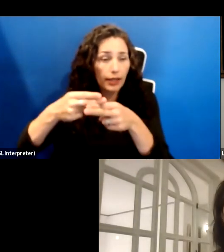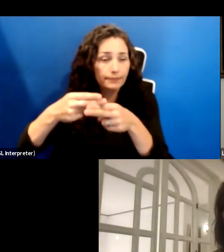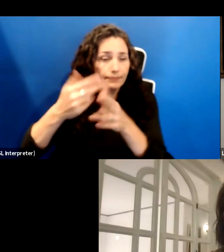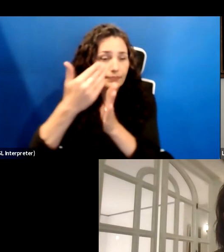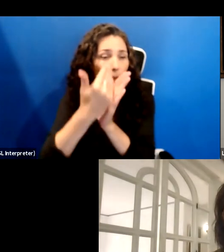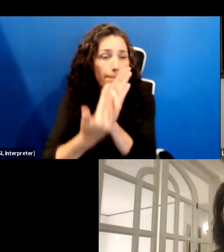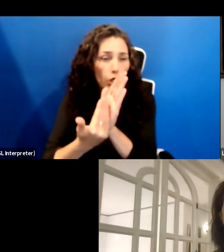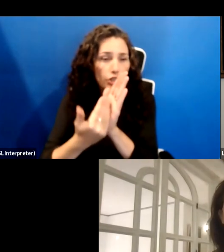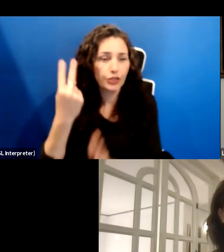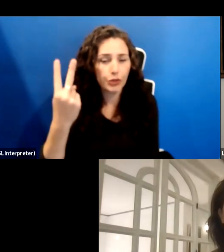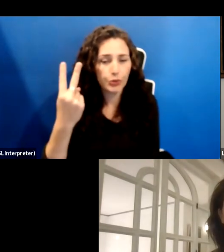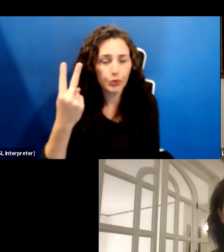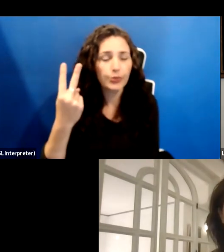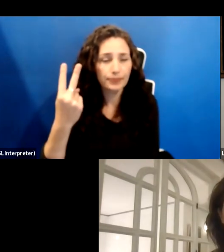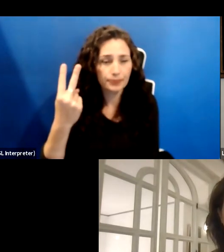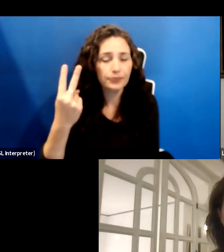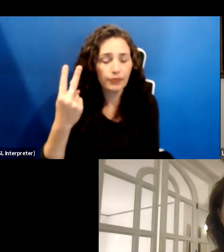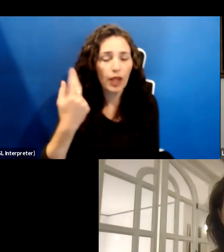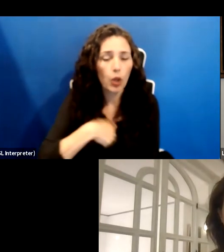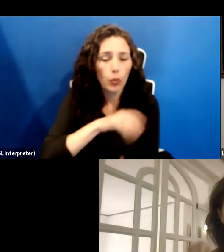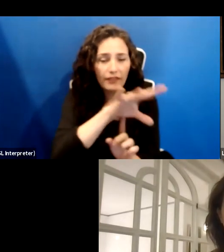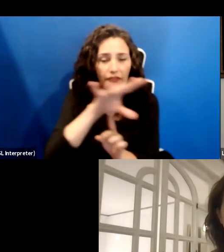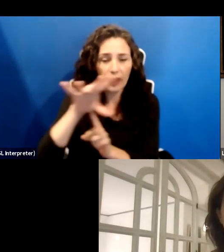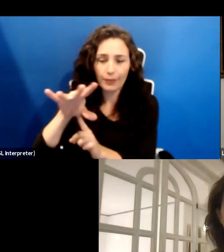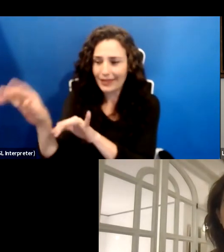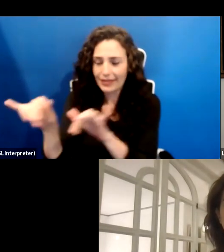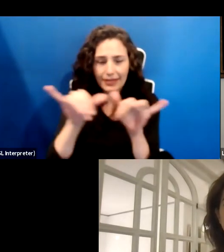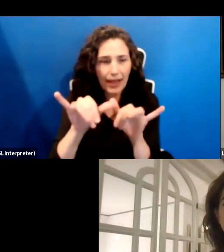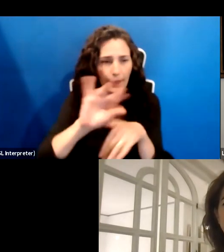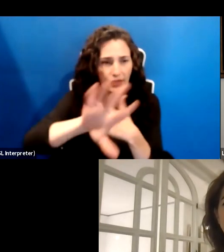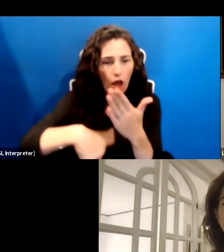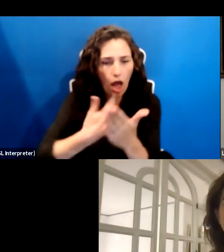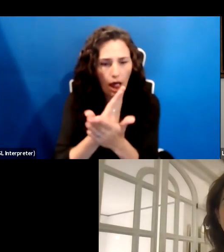we filmed it the way that we make all of our films which is an unfolding story. So,